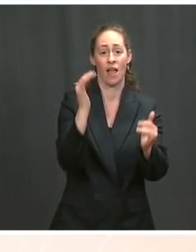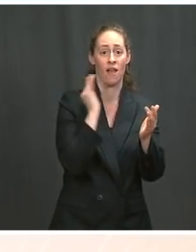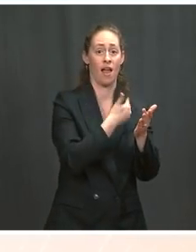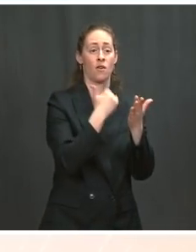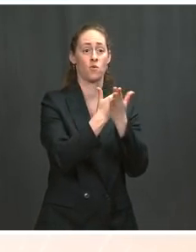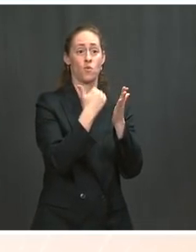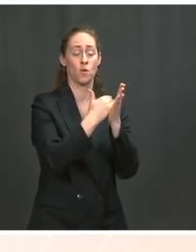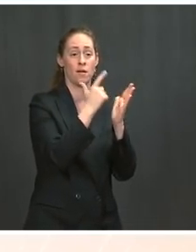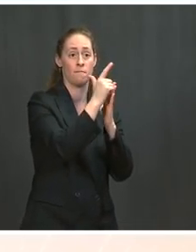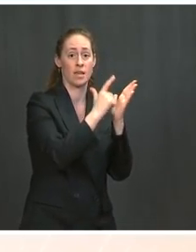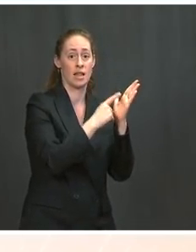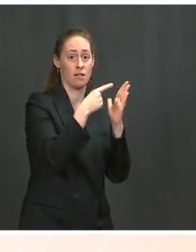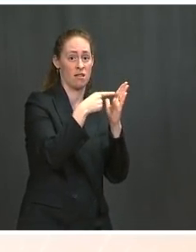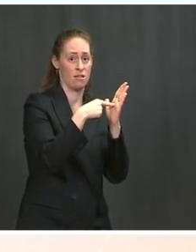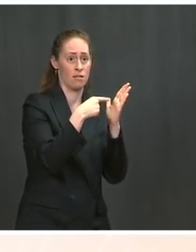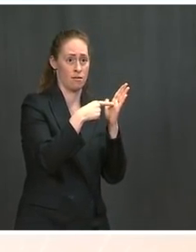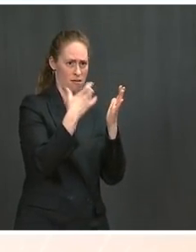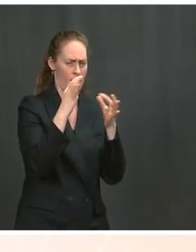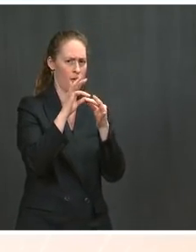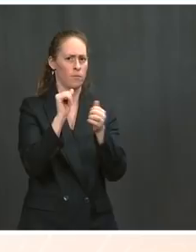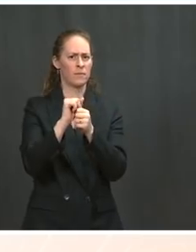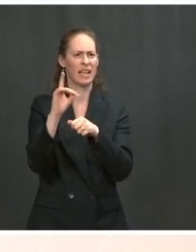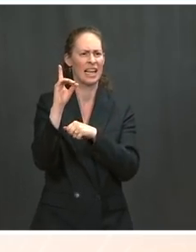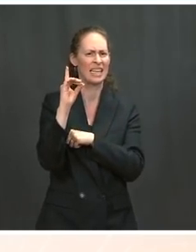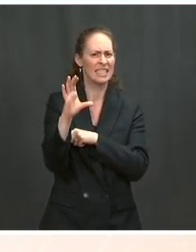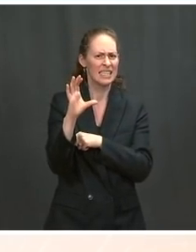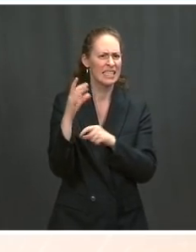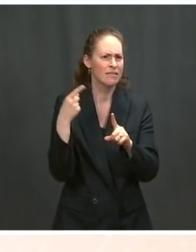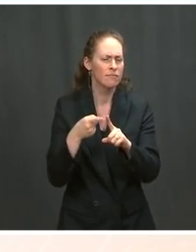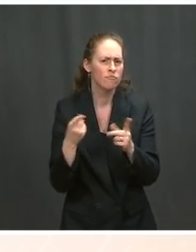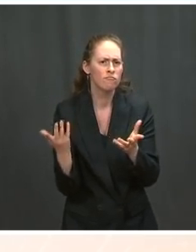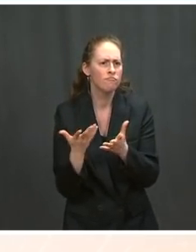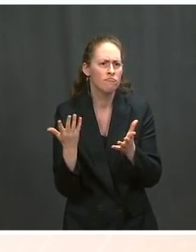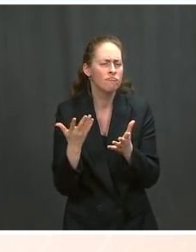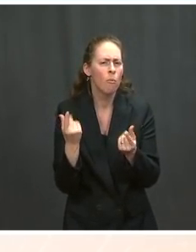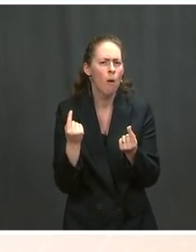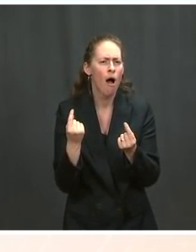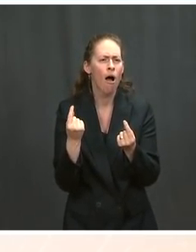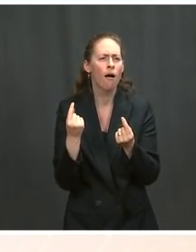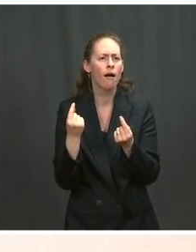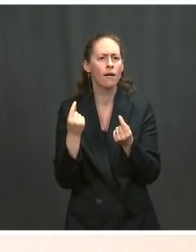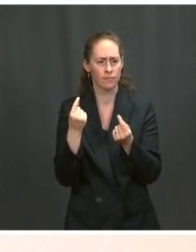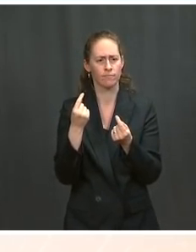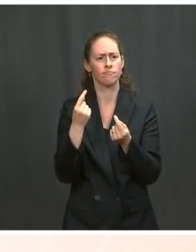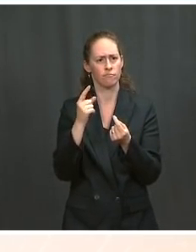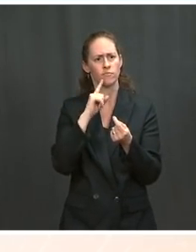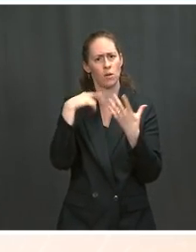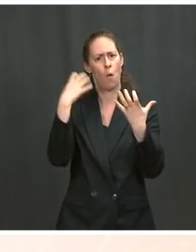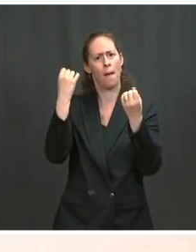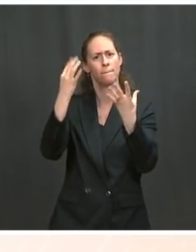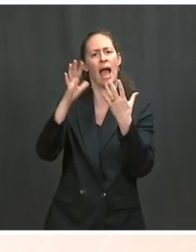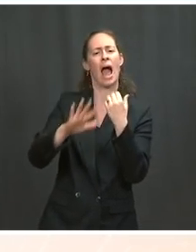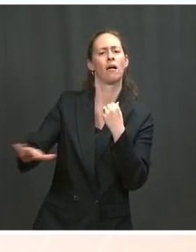and that the arguments to the contrary are faulty. But we also think there are ways to allay the concerns that have been raised, and that's why we're working with Congress